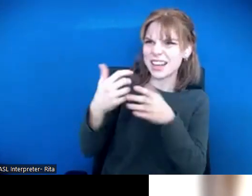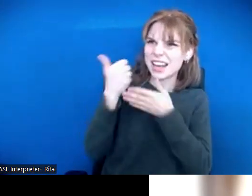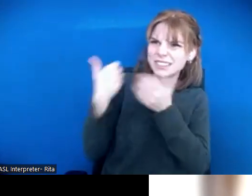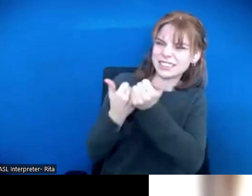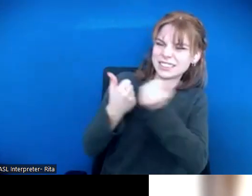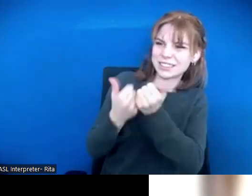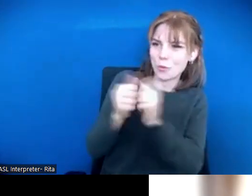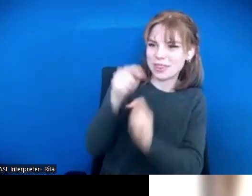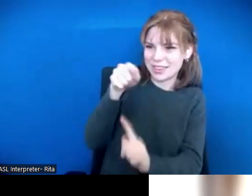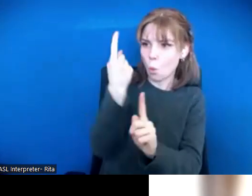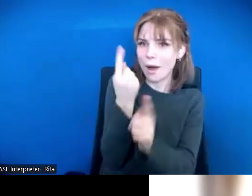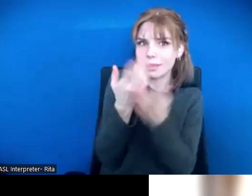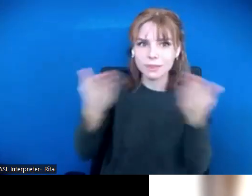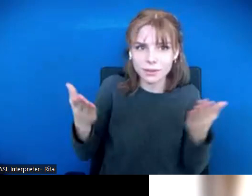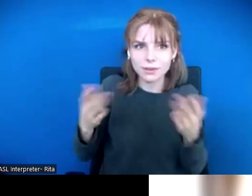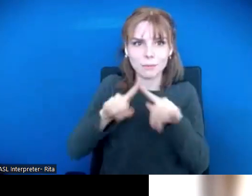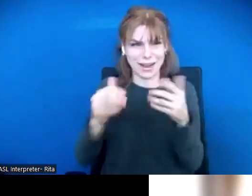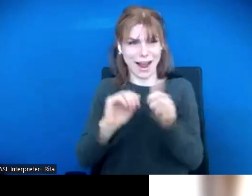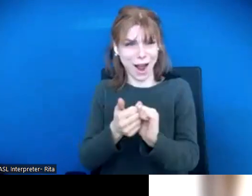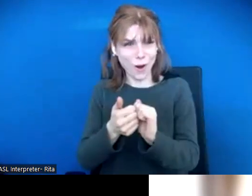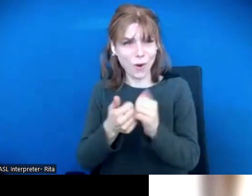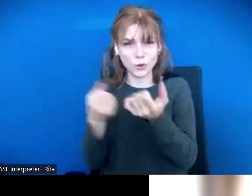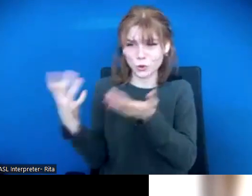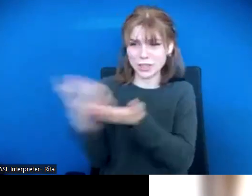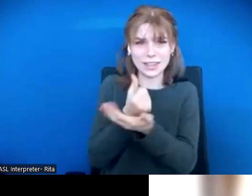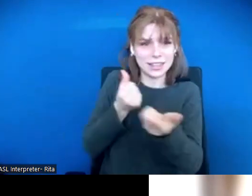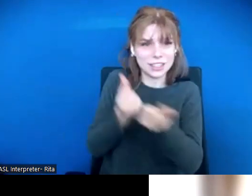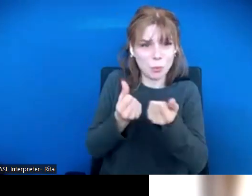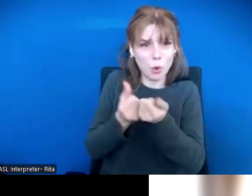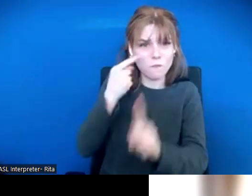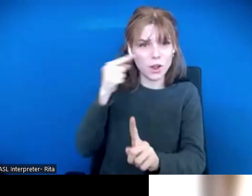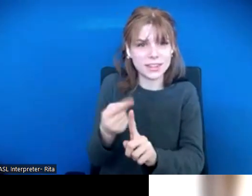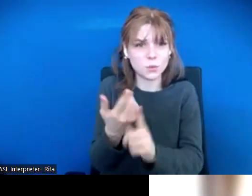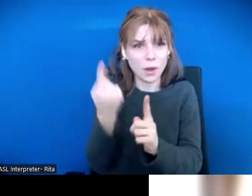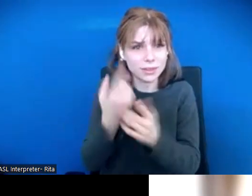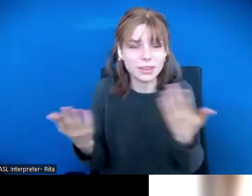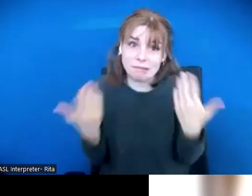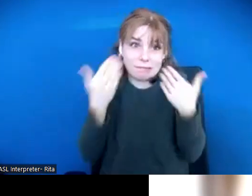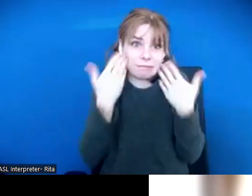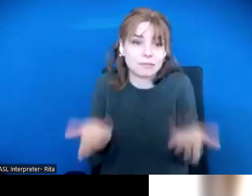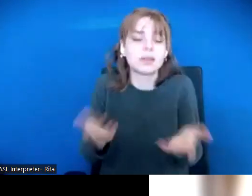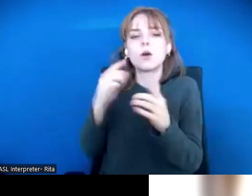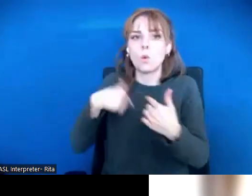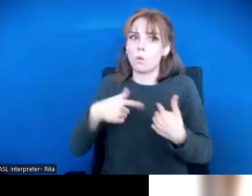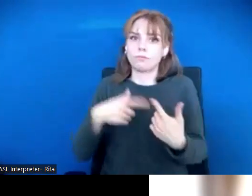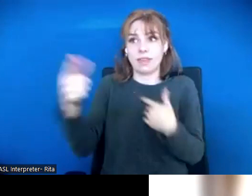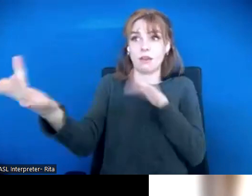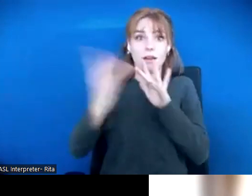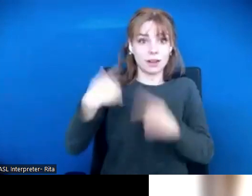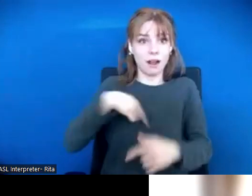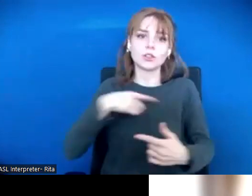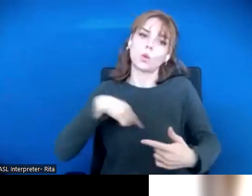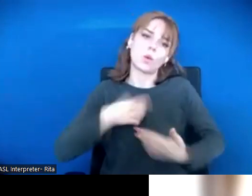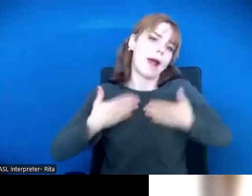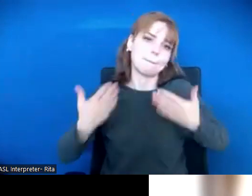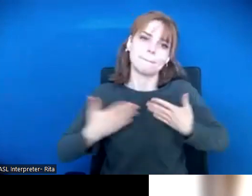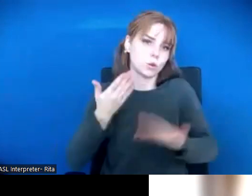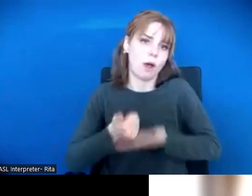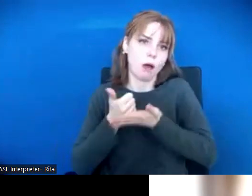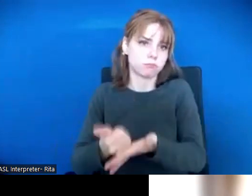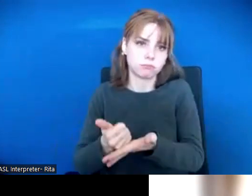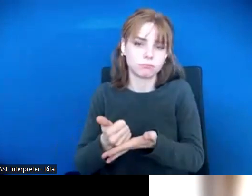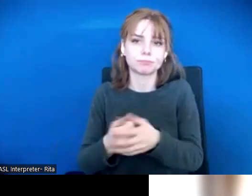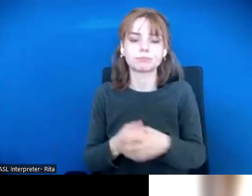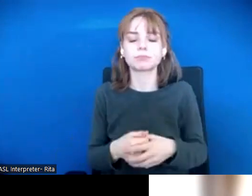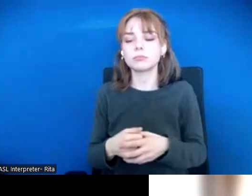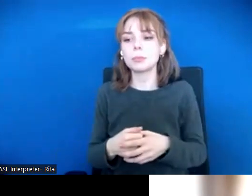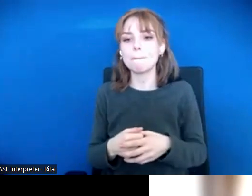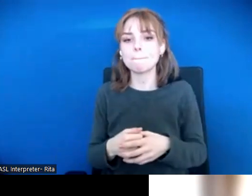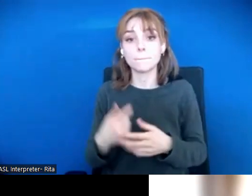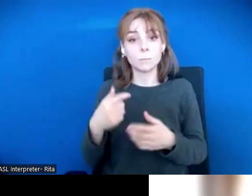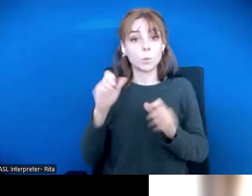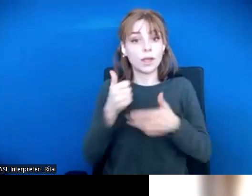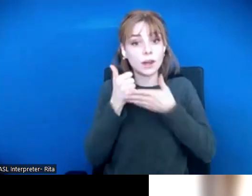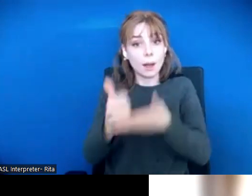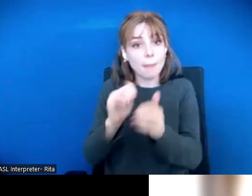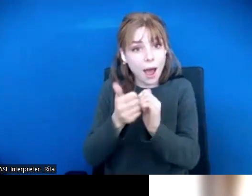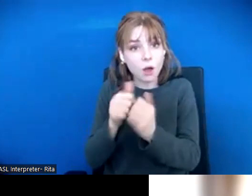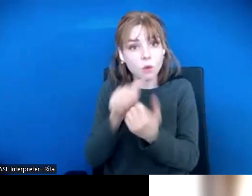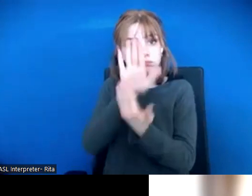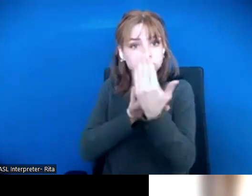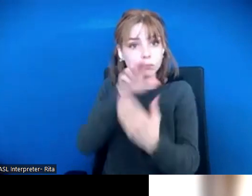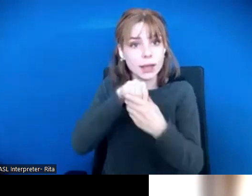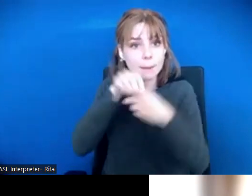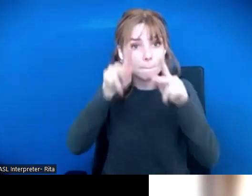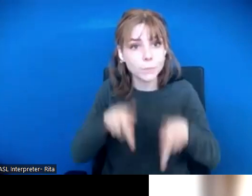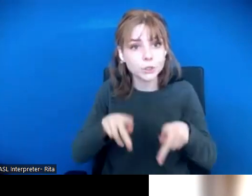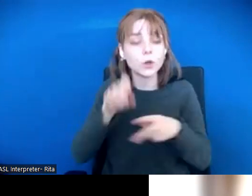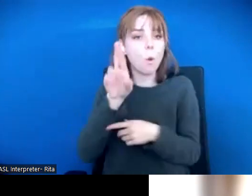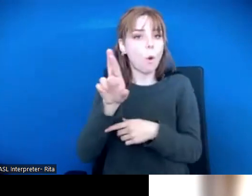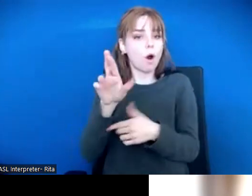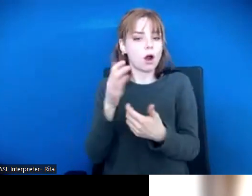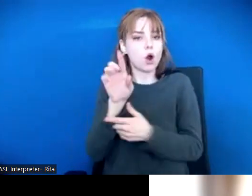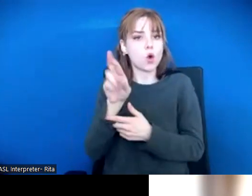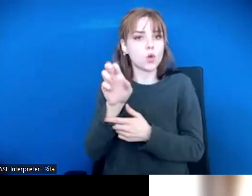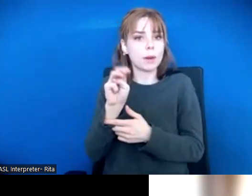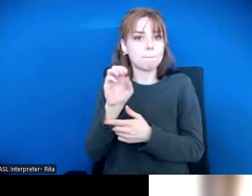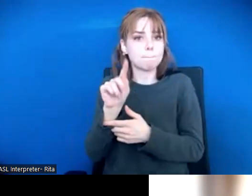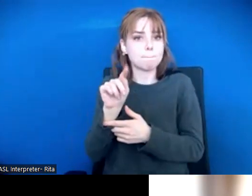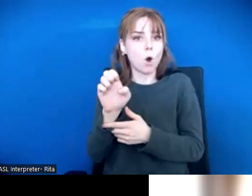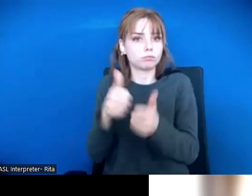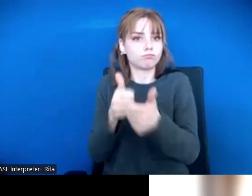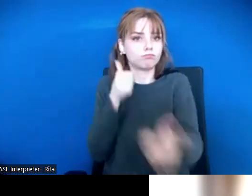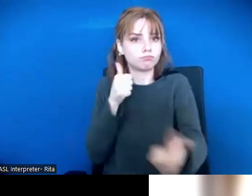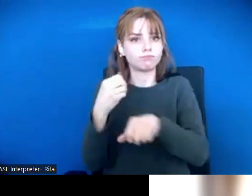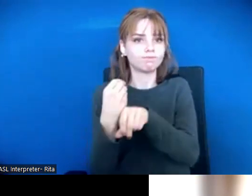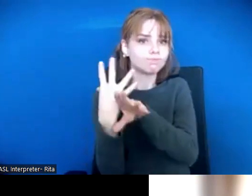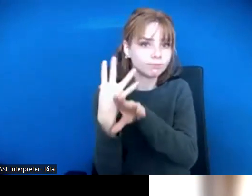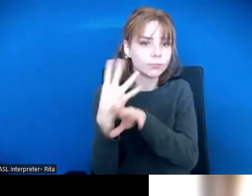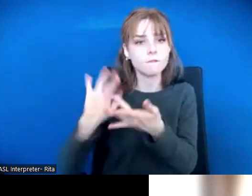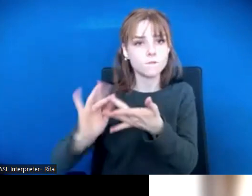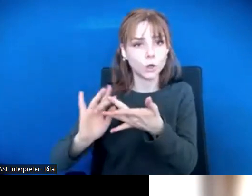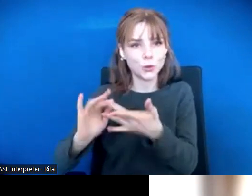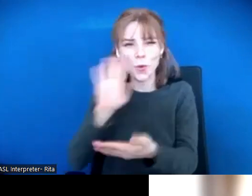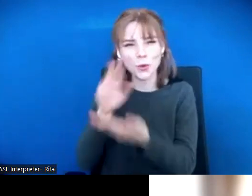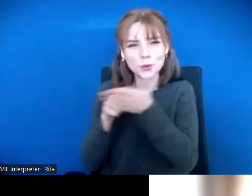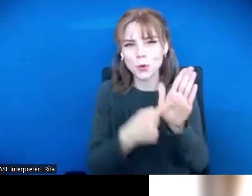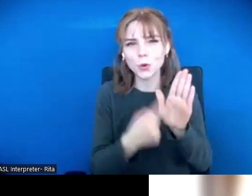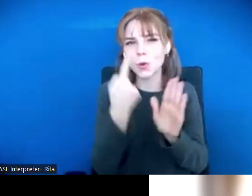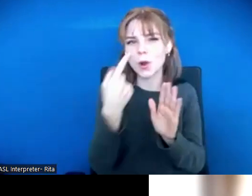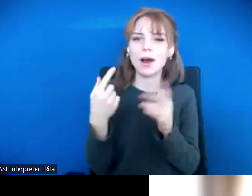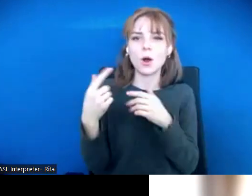There are core services each one of these programs offer. Some of the services include devices demonstrations. Short-term equipment loans and information and assistance. We get people from across the state reaching out for information maybe on specific types of technology or maybe they have a particular disability and they're struggling with a particular task